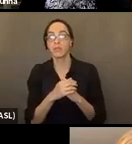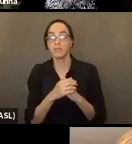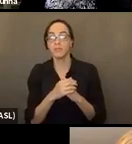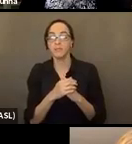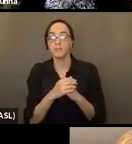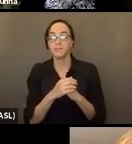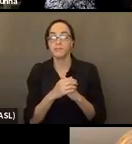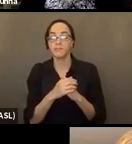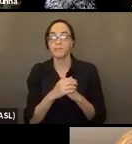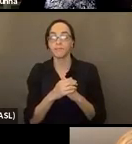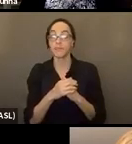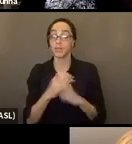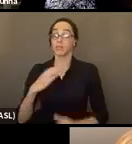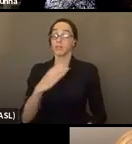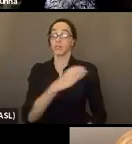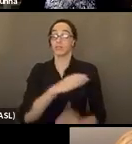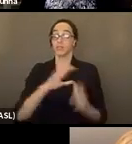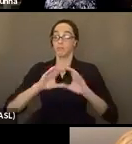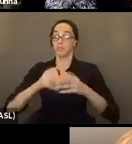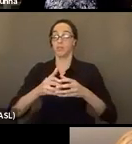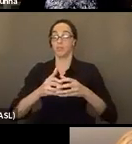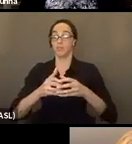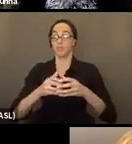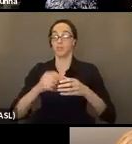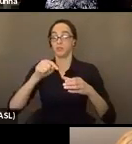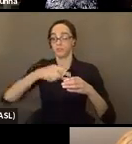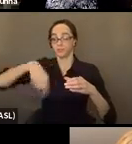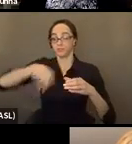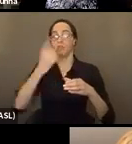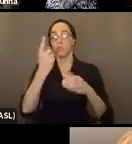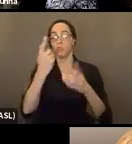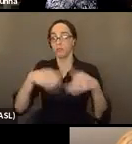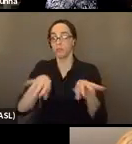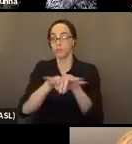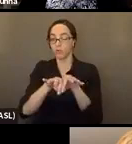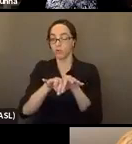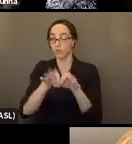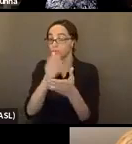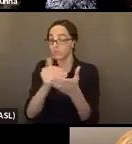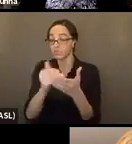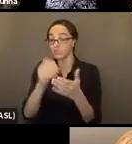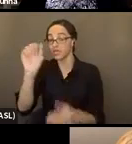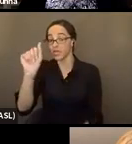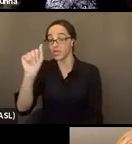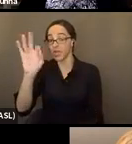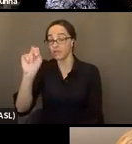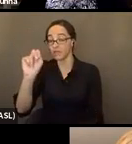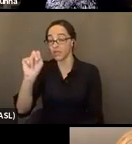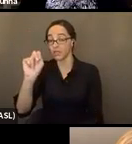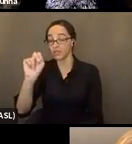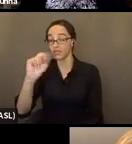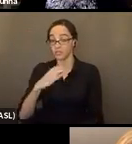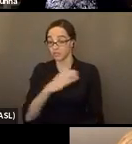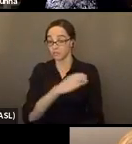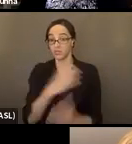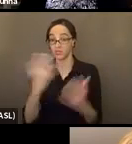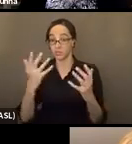one of the important pieces of the afn committee is our collaboration with each other um i'd like